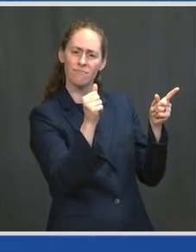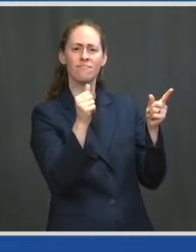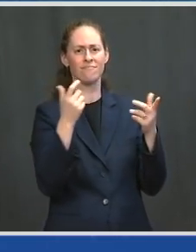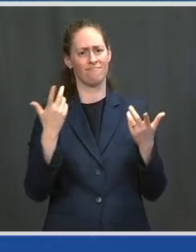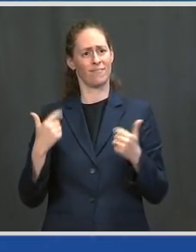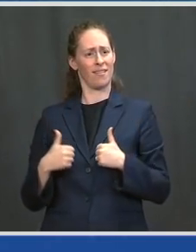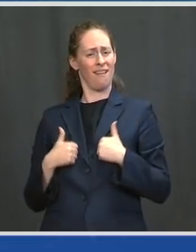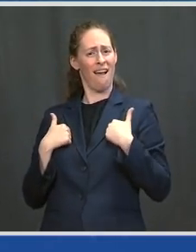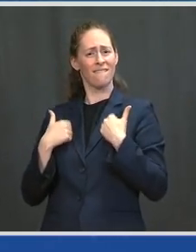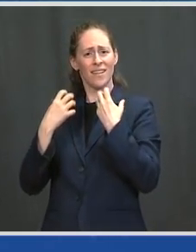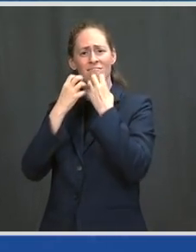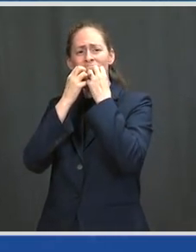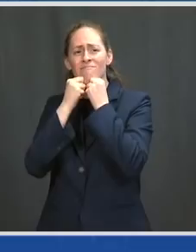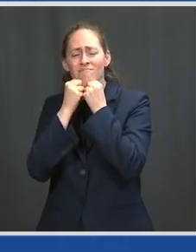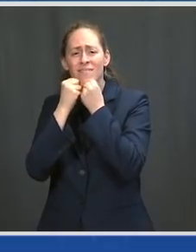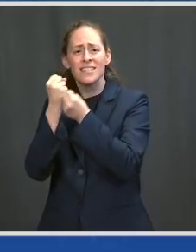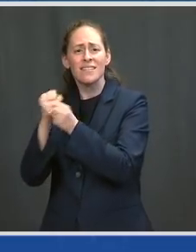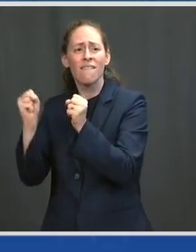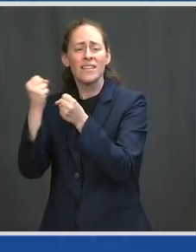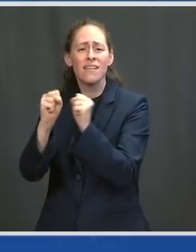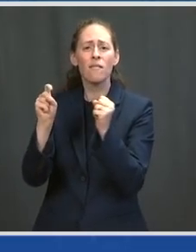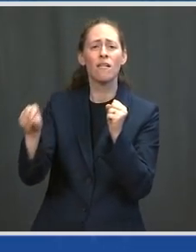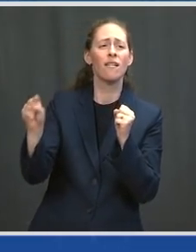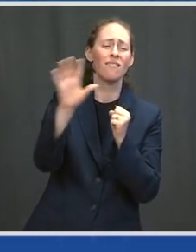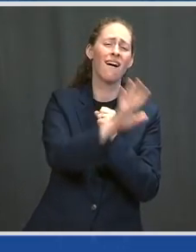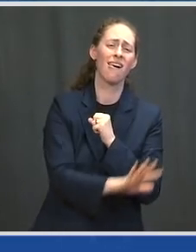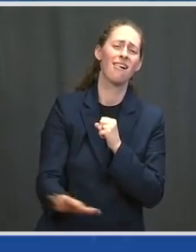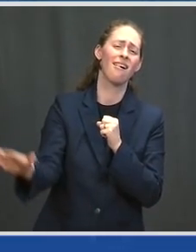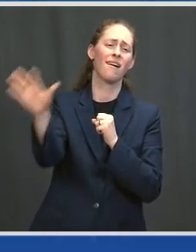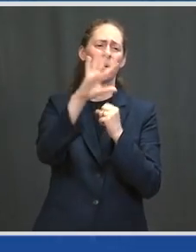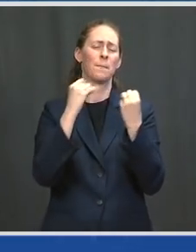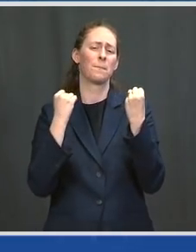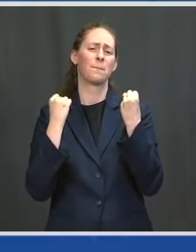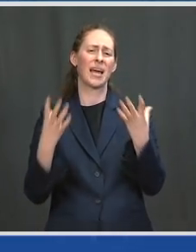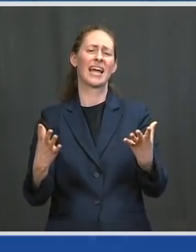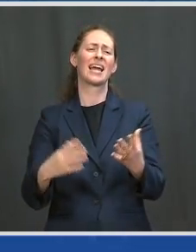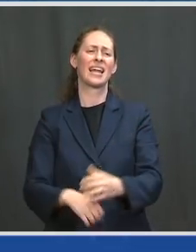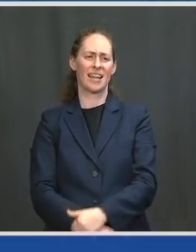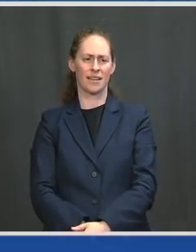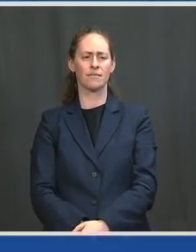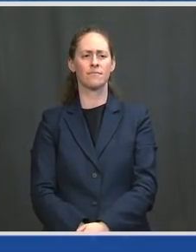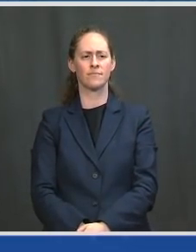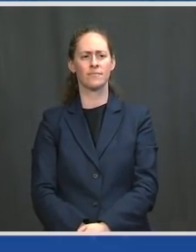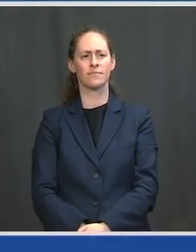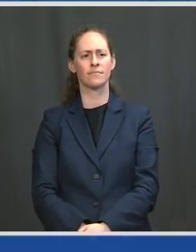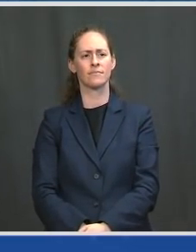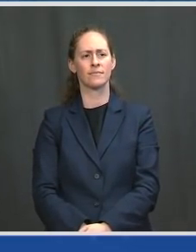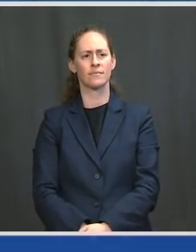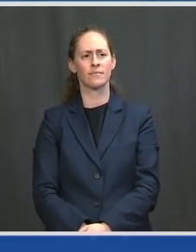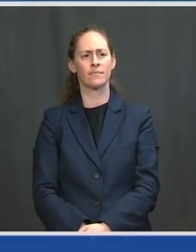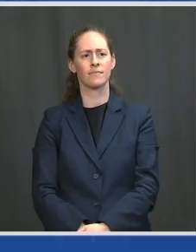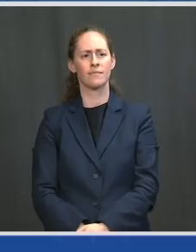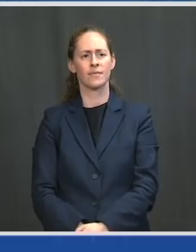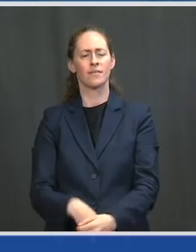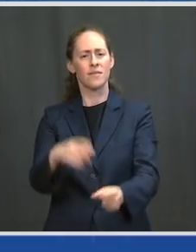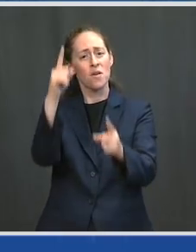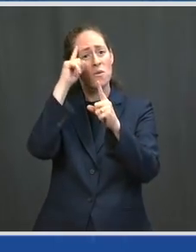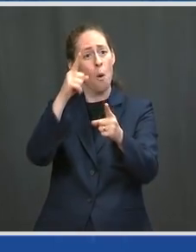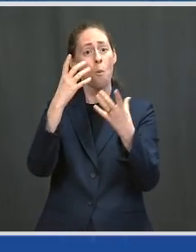to start returning to a closer-to-normal life. As I said earlier, for everyone 12 years and up,